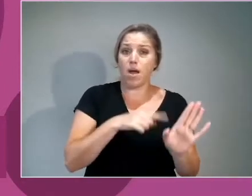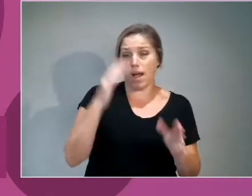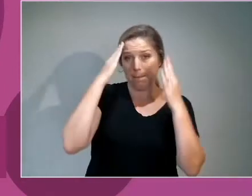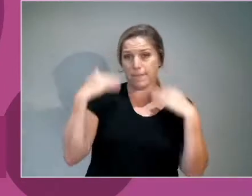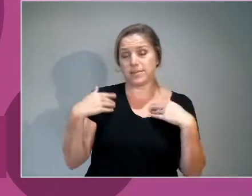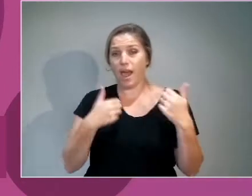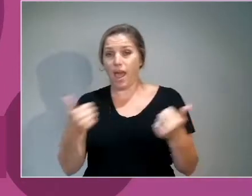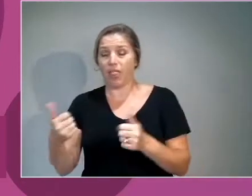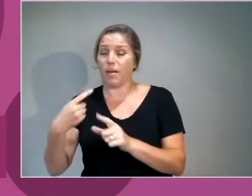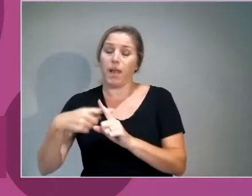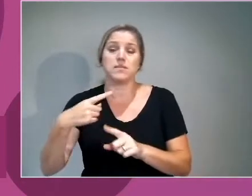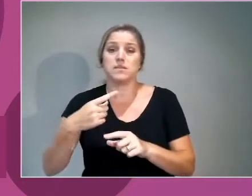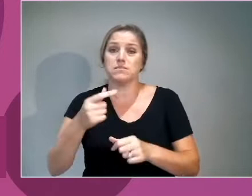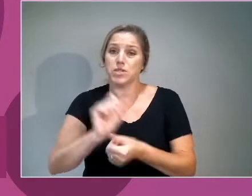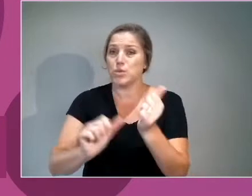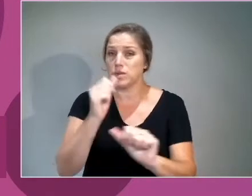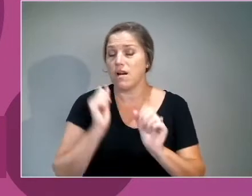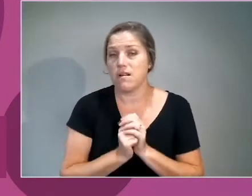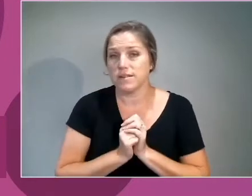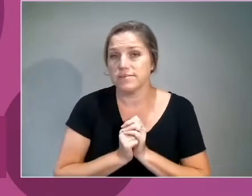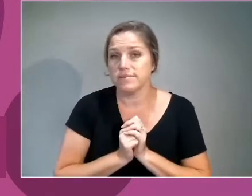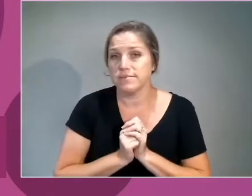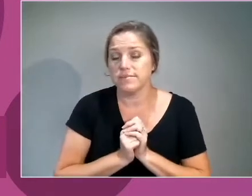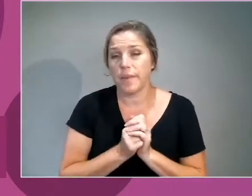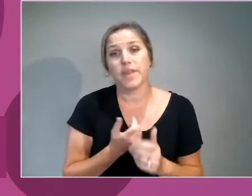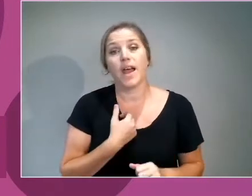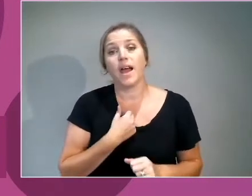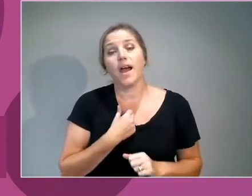I finish with those two acknowledgements, but today, I would just like to pause and